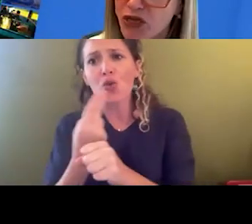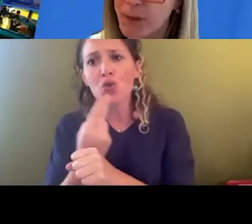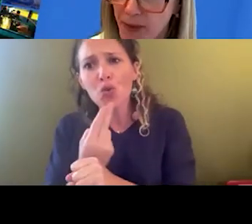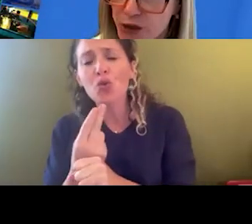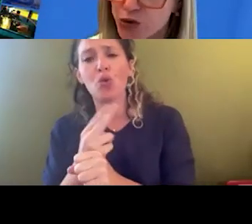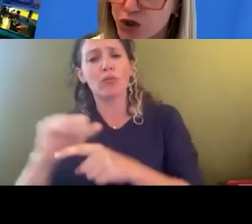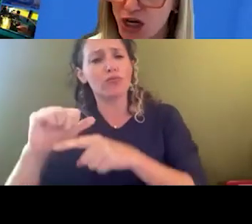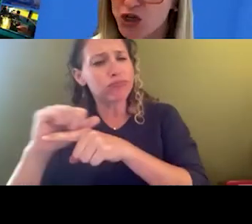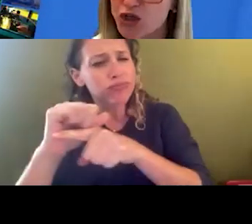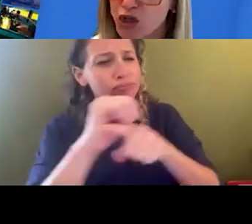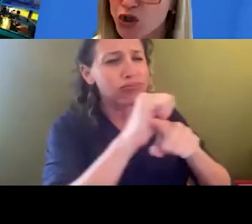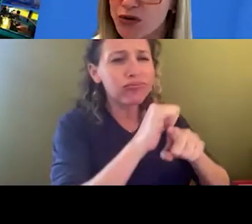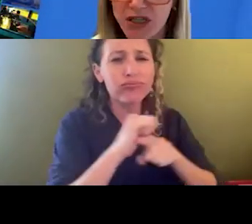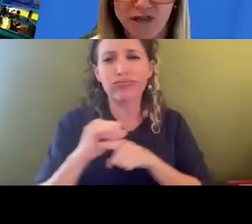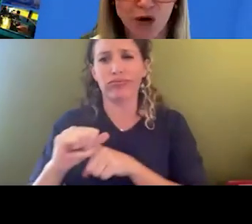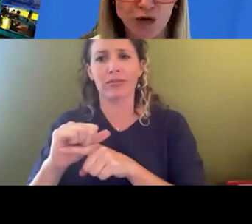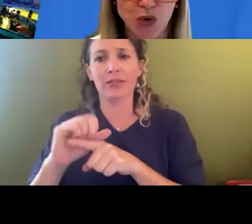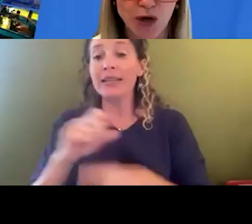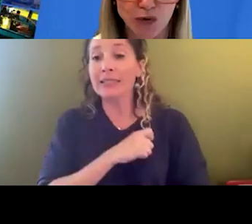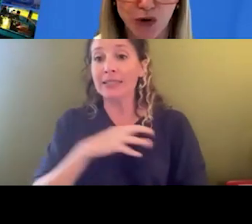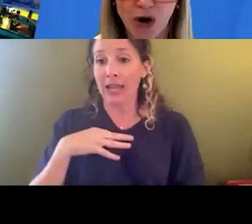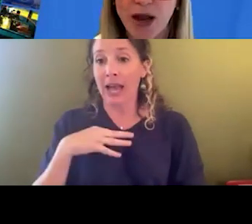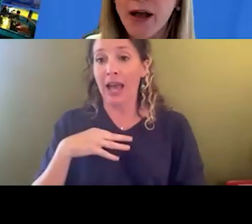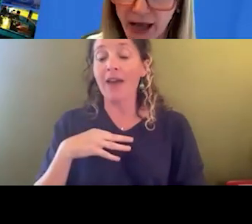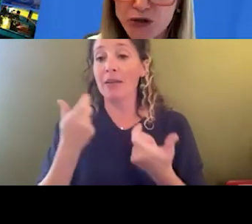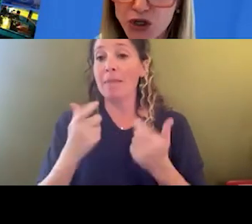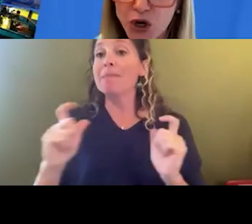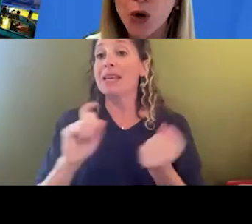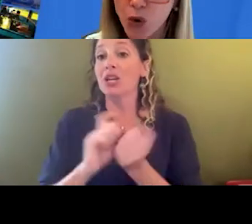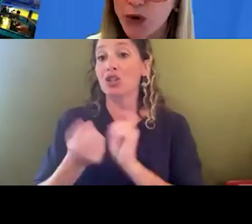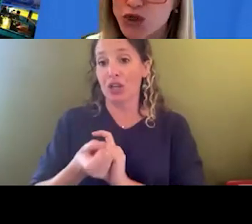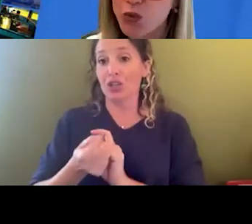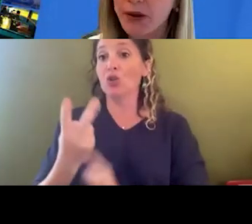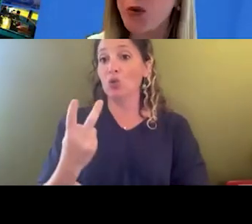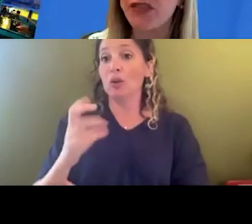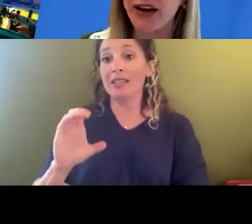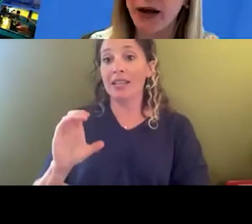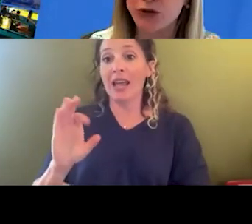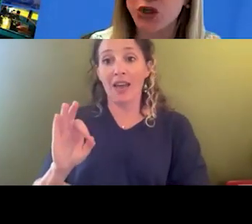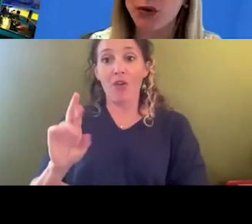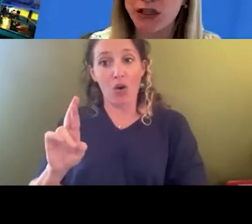the major changes to 2 CFR 200 are. We do want to point that out to you as